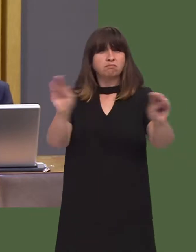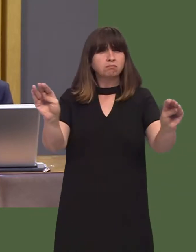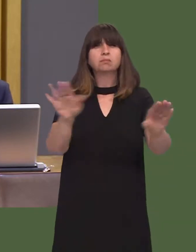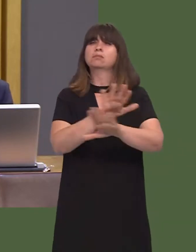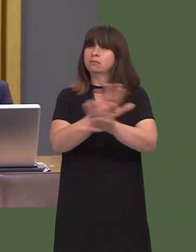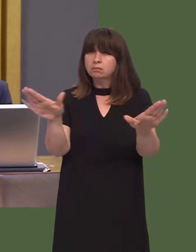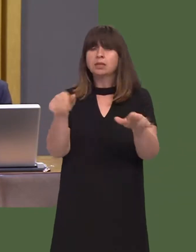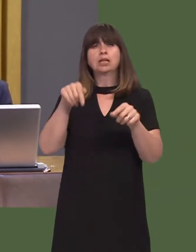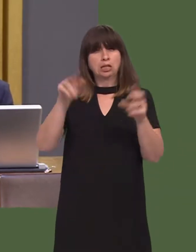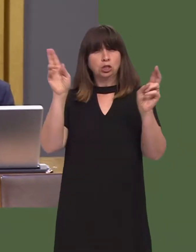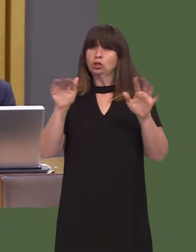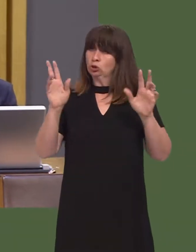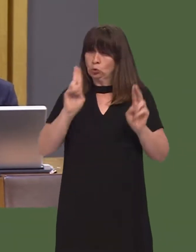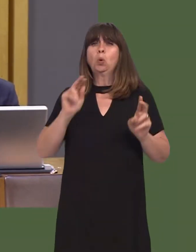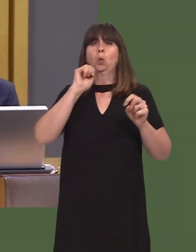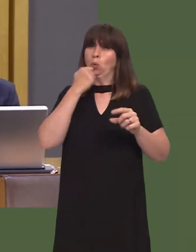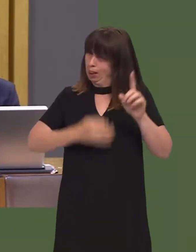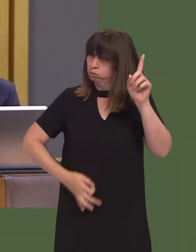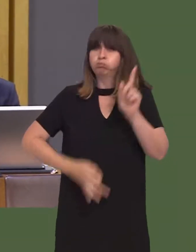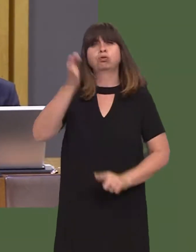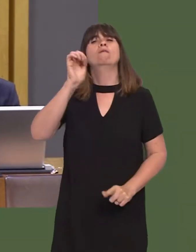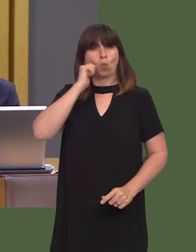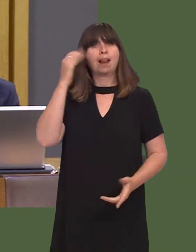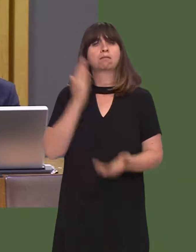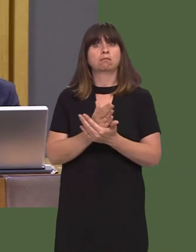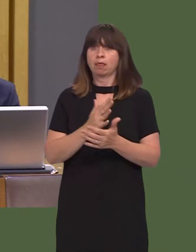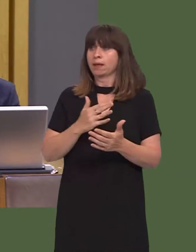saying, ëI tell you, we will turn this school around rapidlyí and, by that summer, they